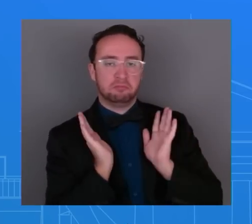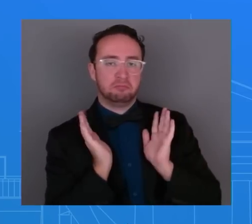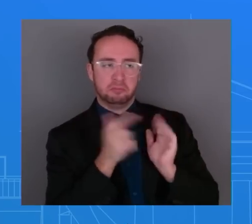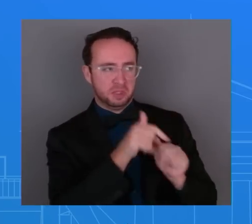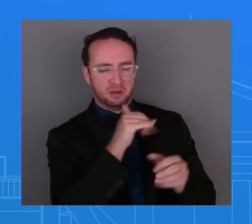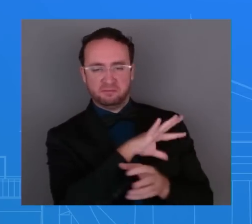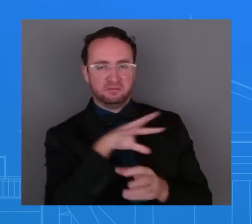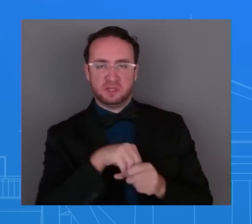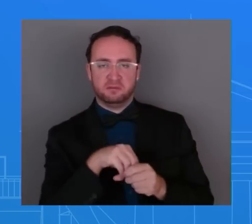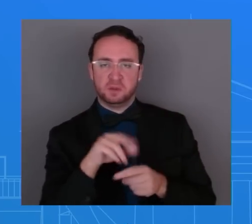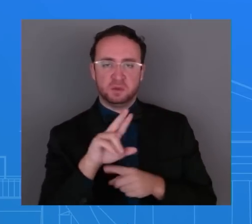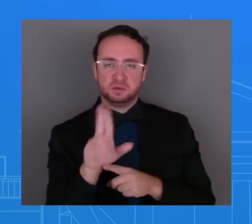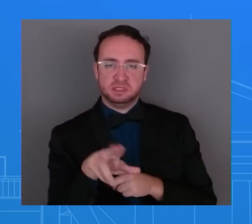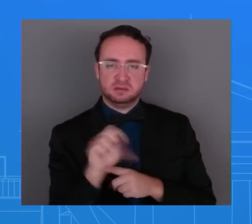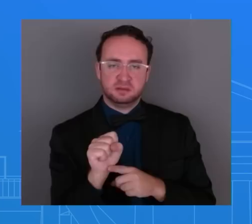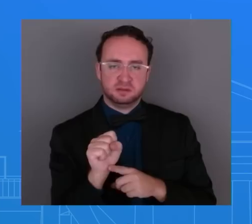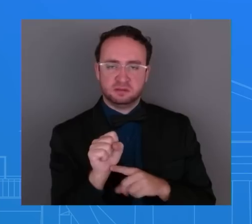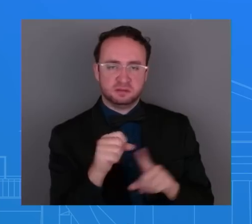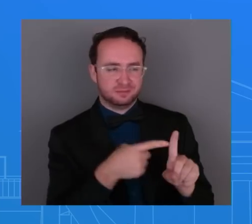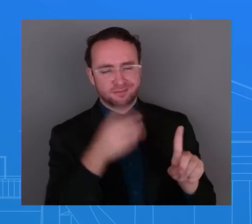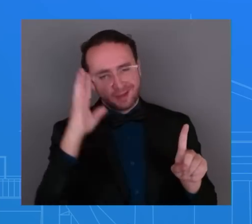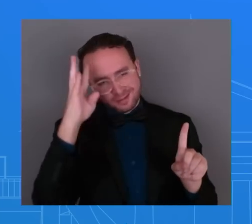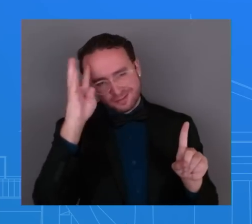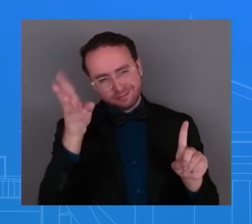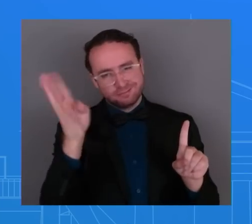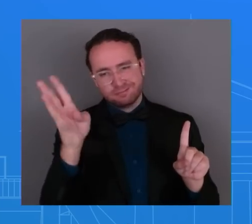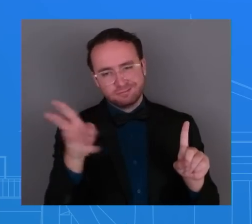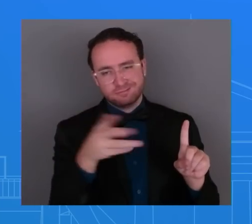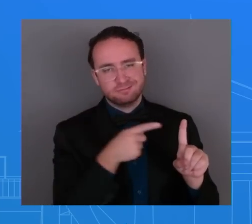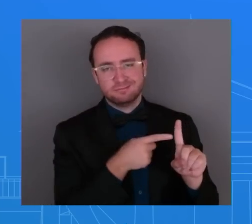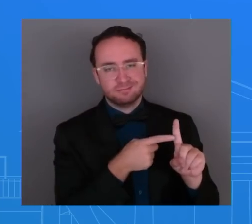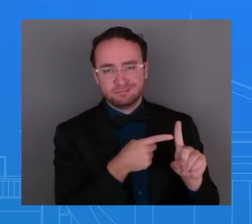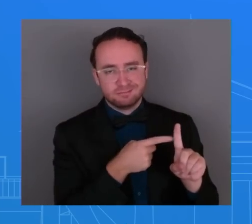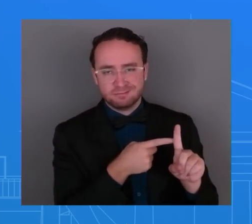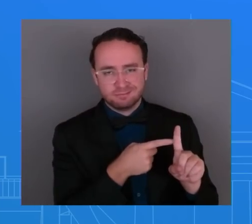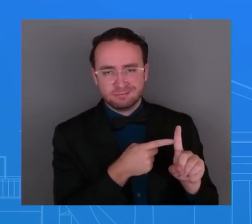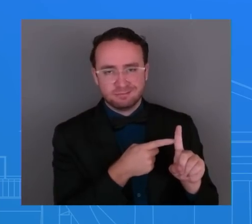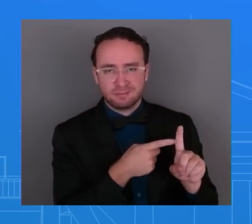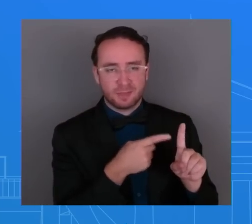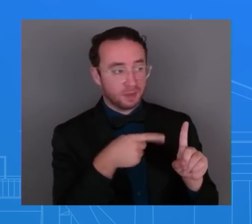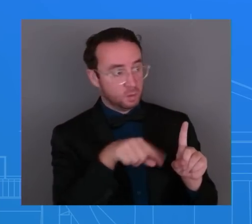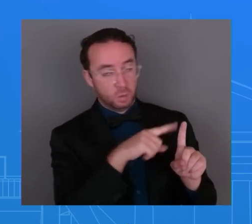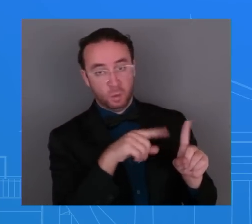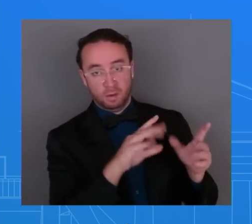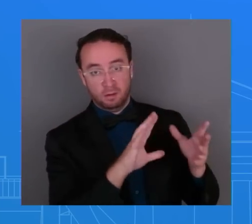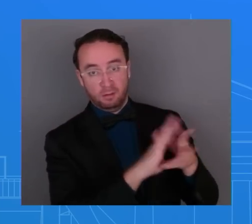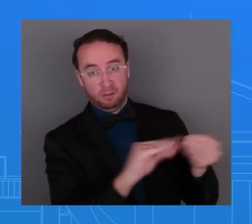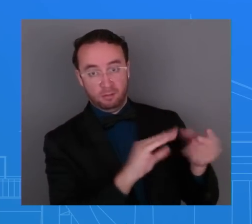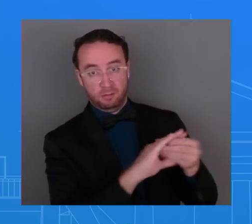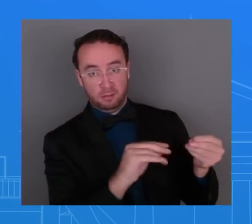This is a choice for and by the Bangladeshi people. We believe that the Bangladeshi people